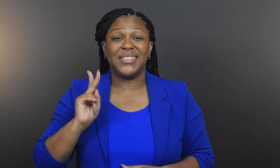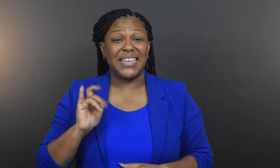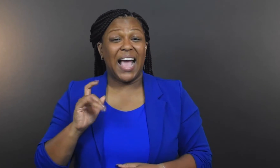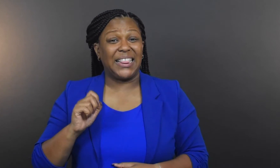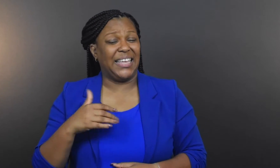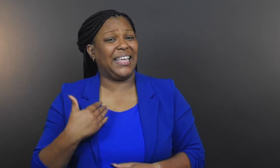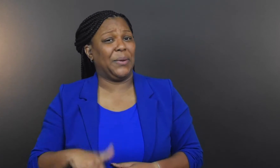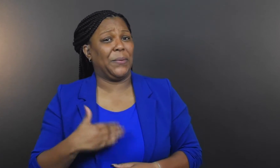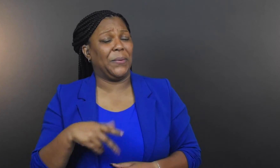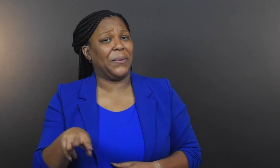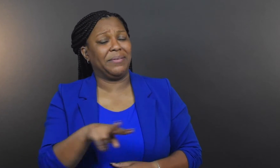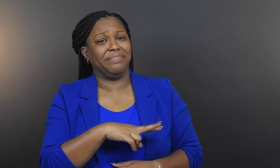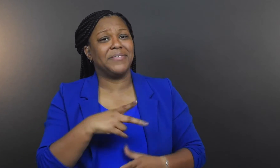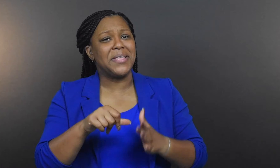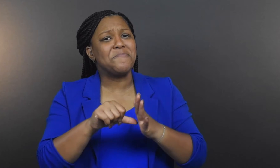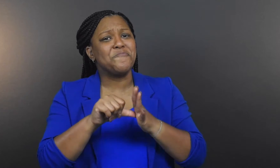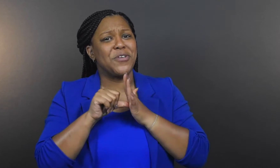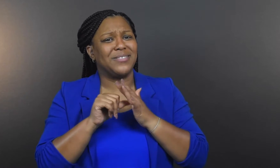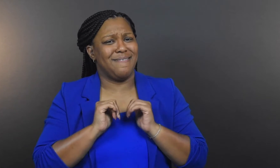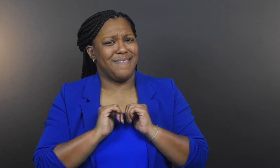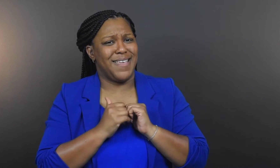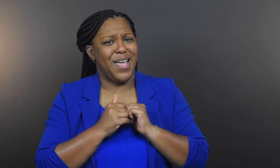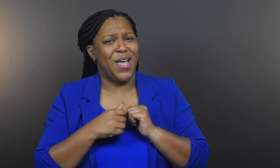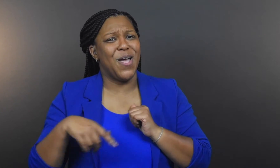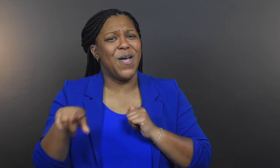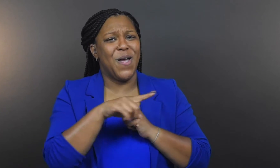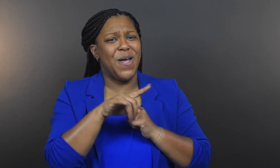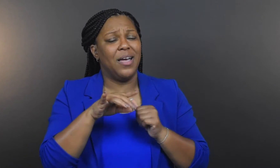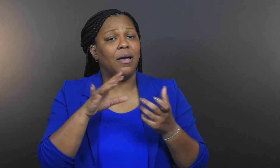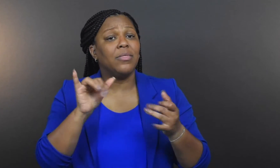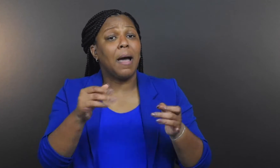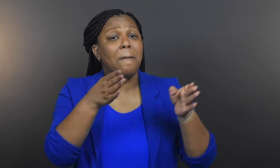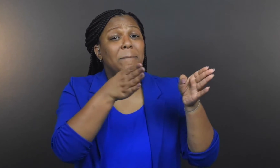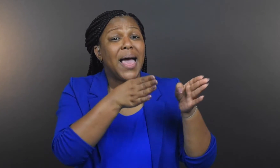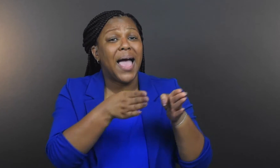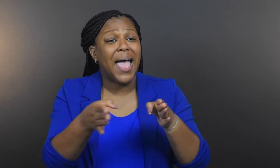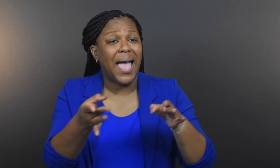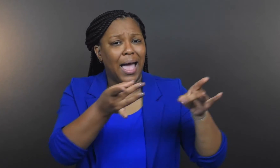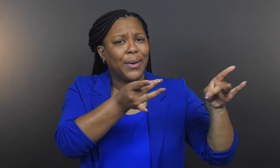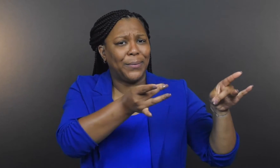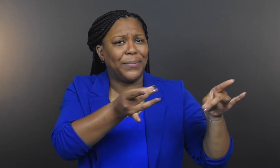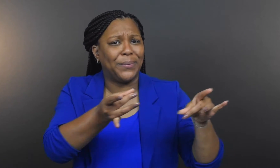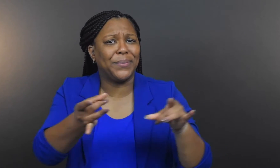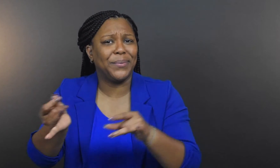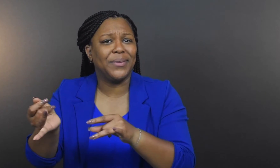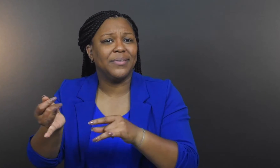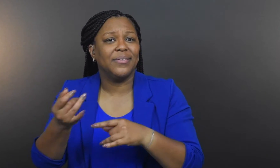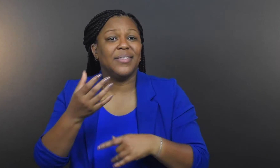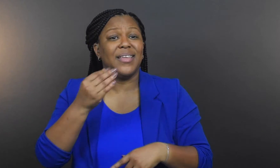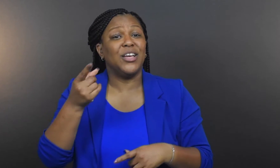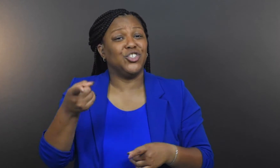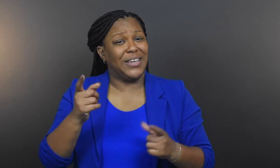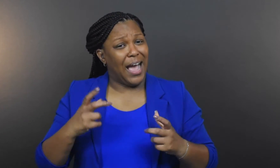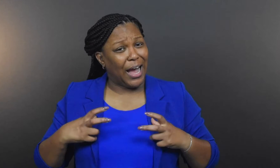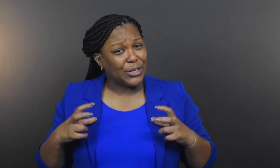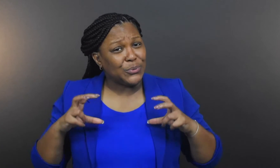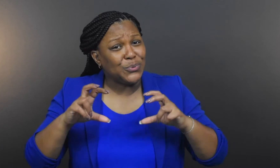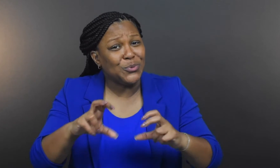Kellie was impressed with how seamlessly plans rolled out, and she attributes that success